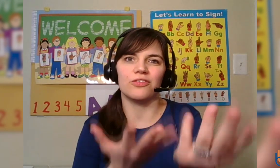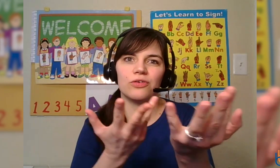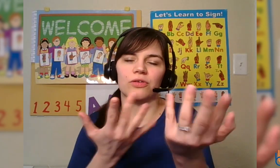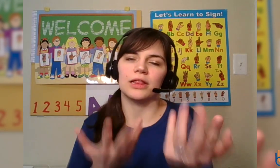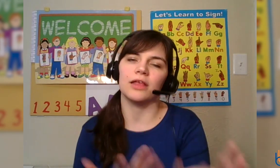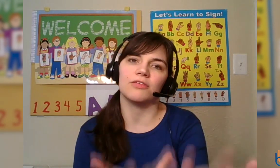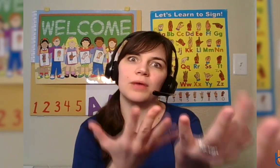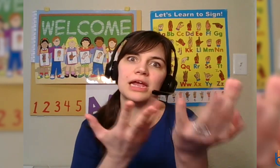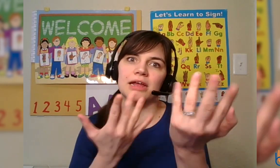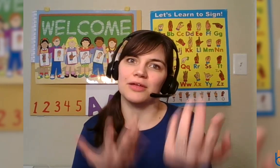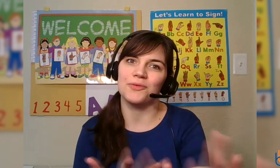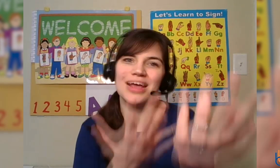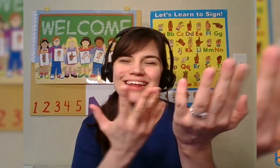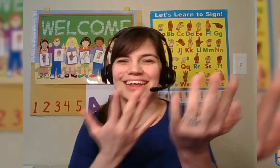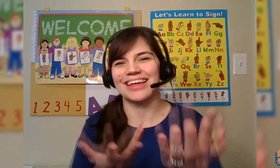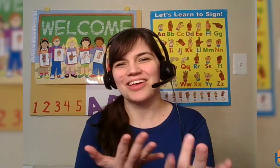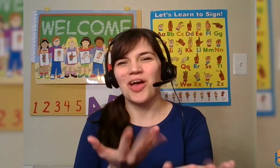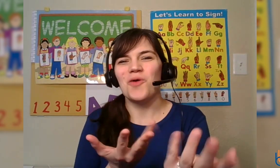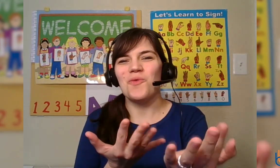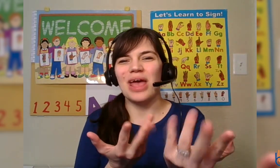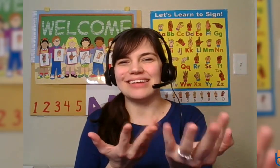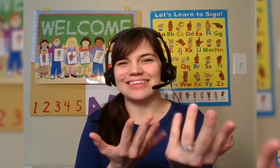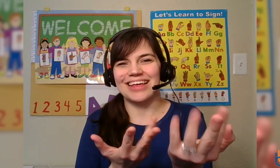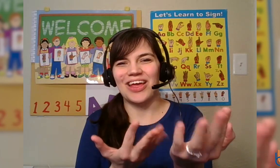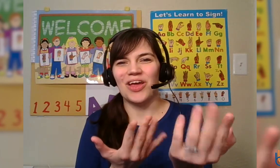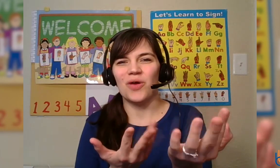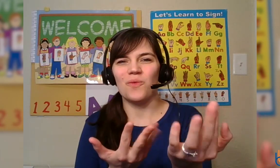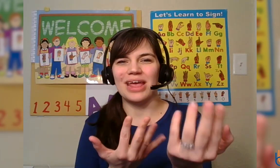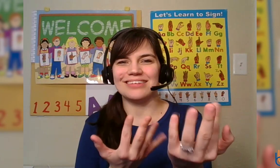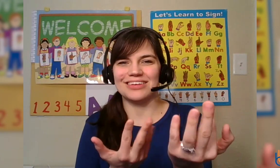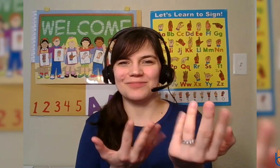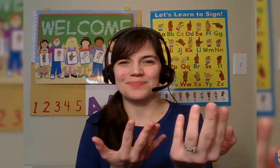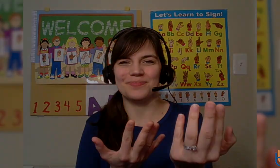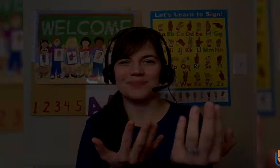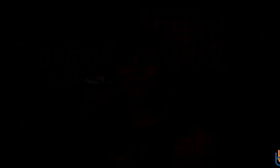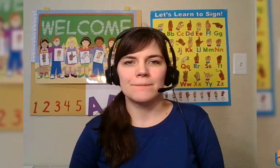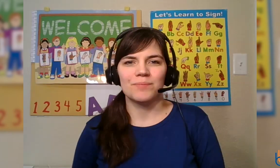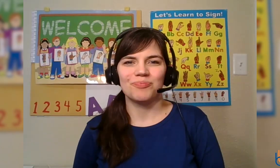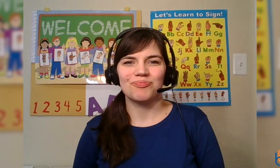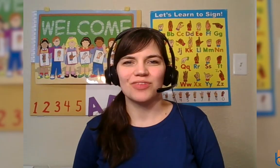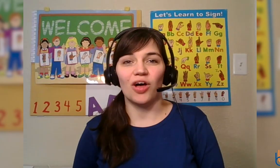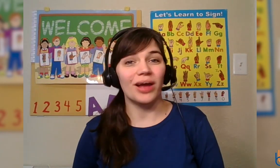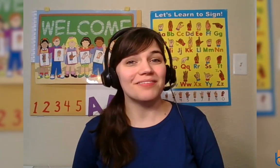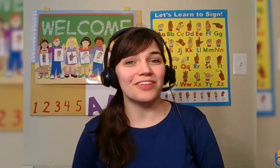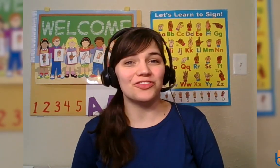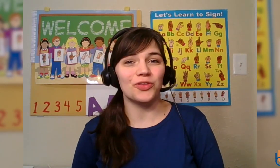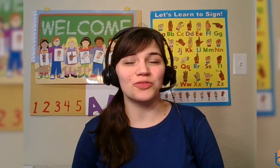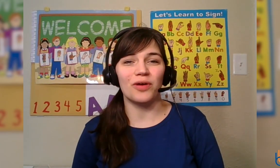circle like this, waiting and waiting. Wait. Wait. All right, let's do those one